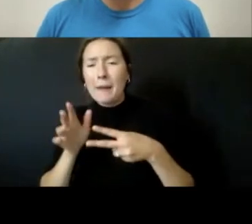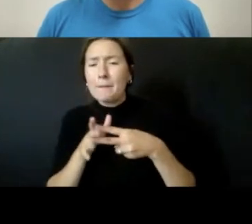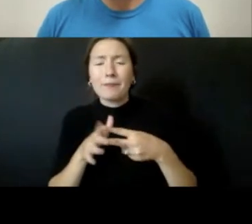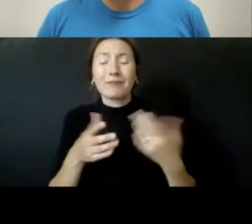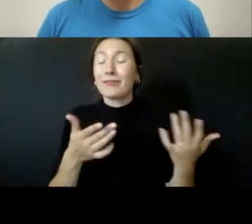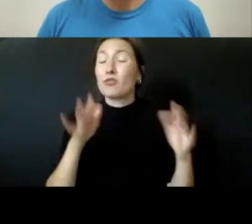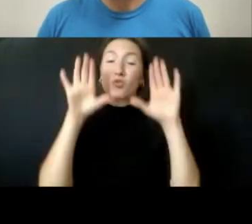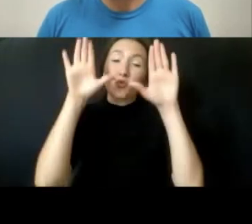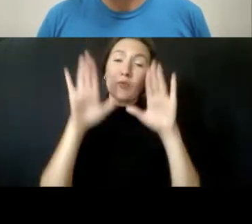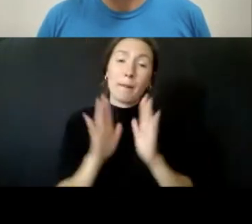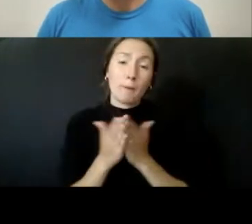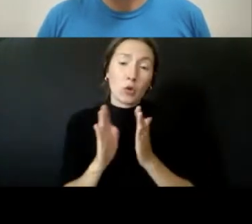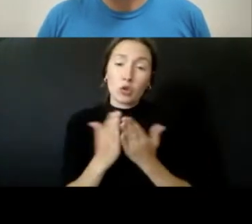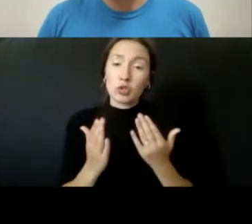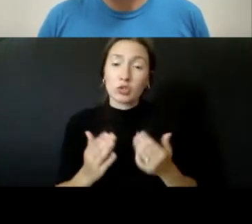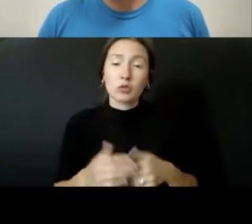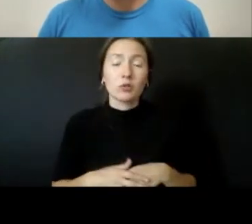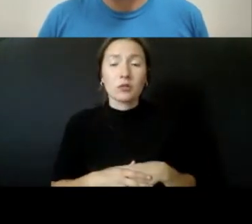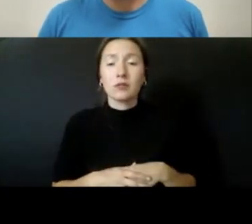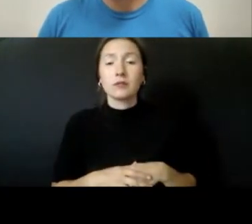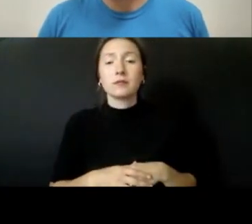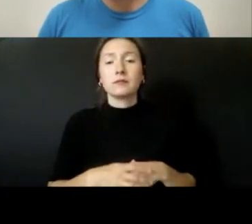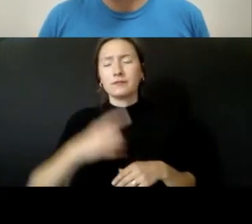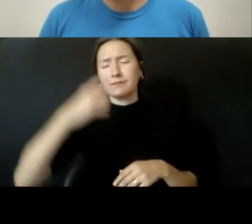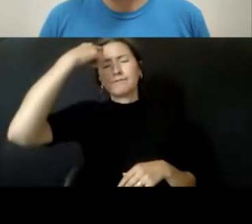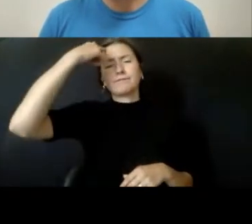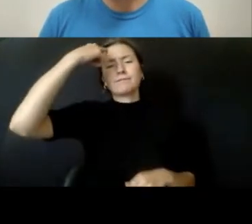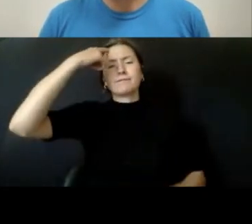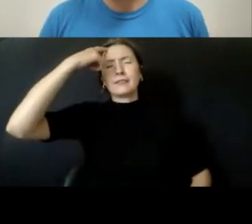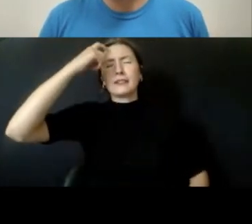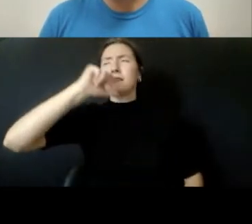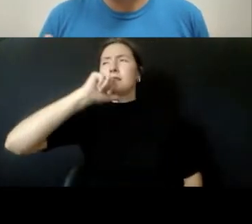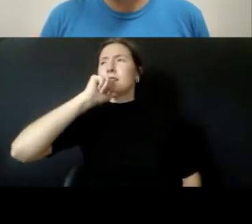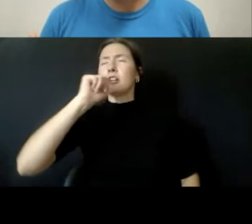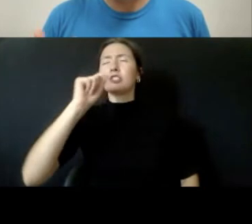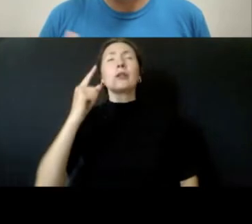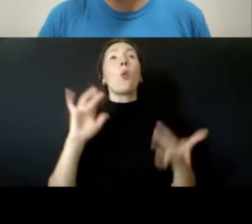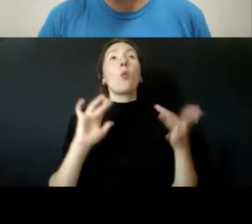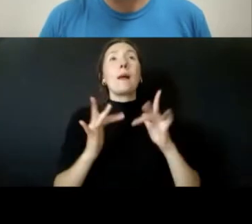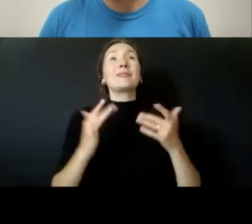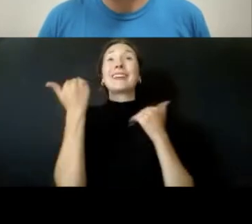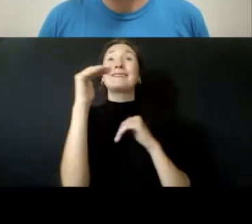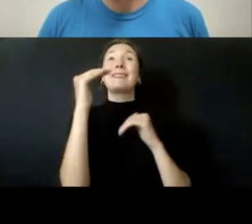designed for real life is these are the issues that people in the real world have all the time